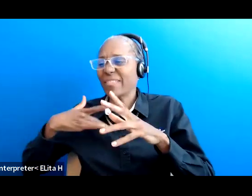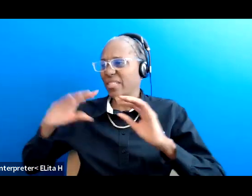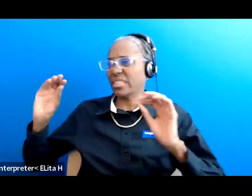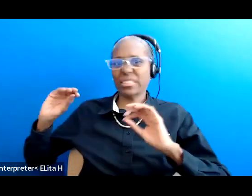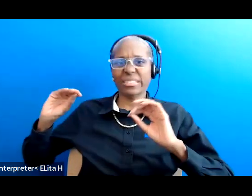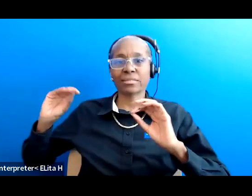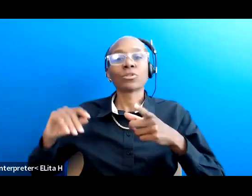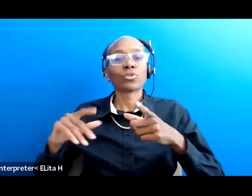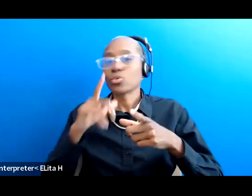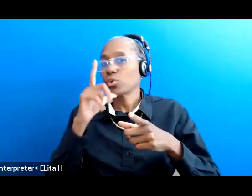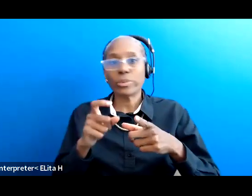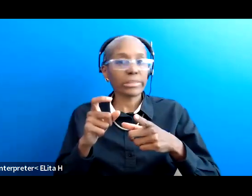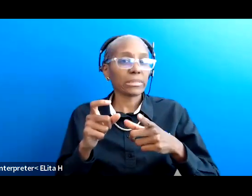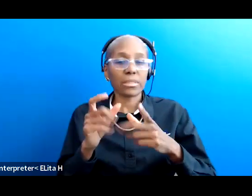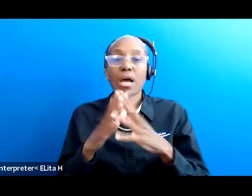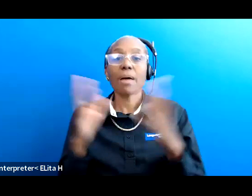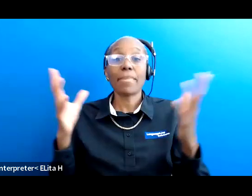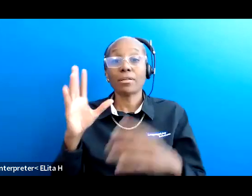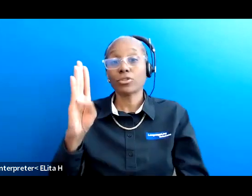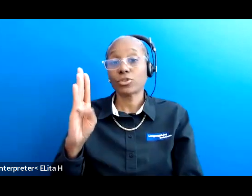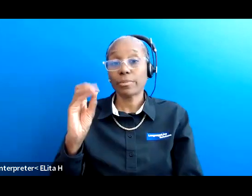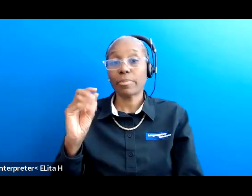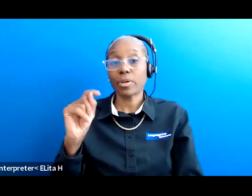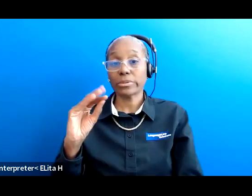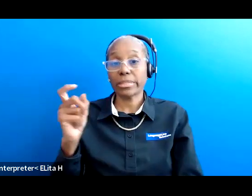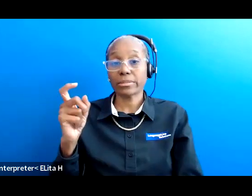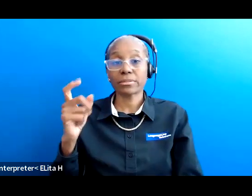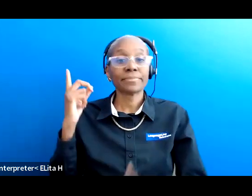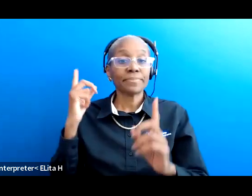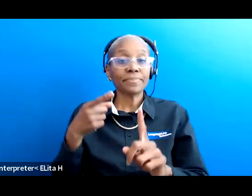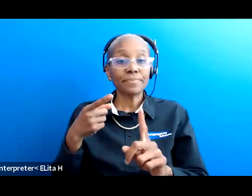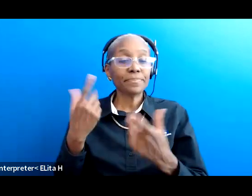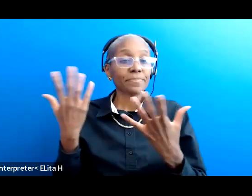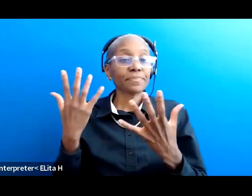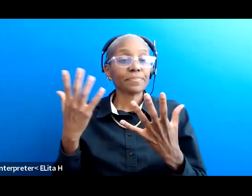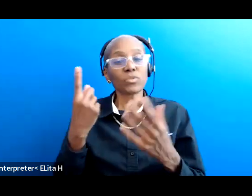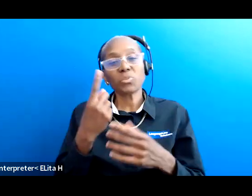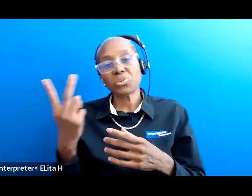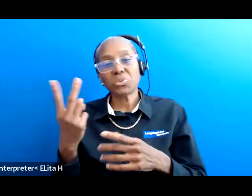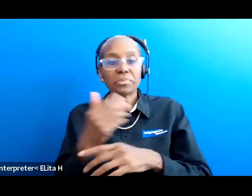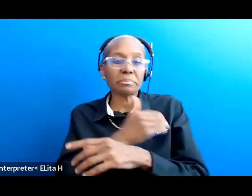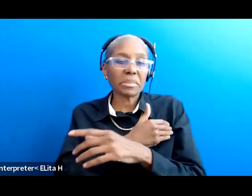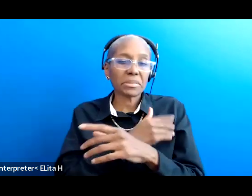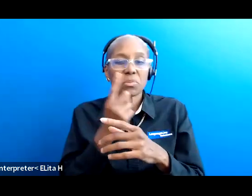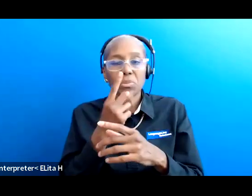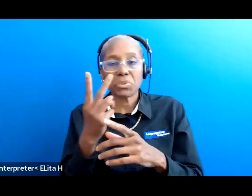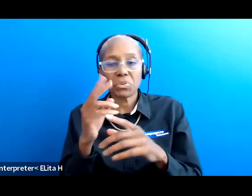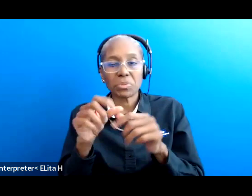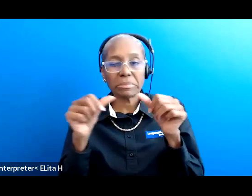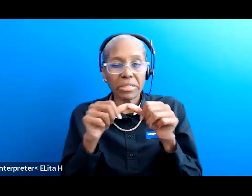You would not need that much Botox because you're just really looking probably at one or two muscles or one or two places in one muscle.